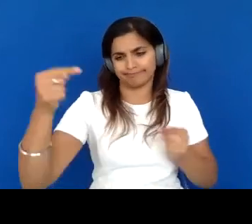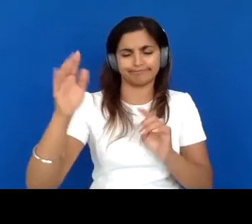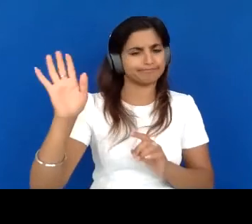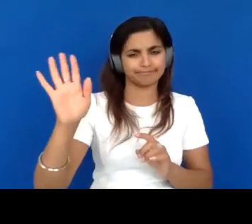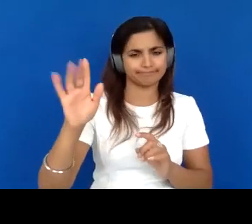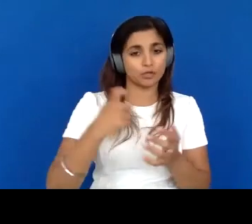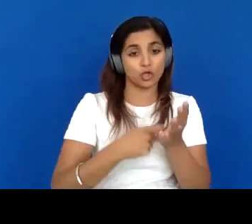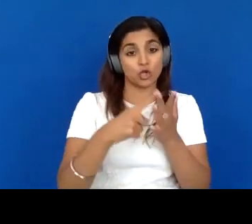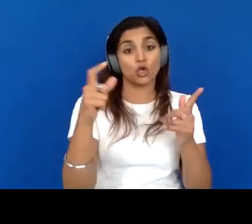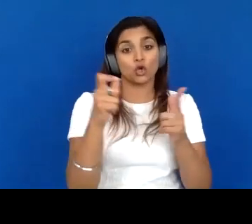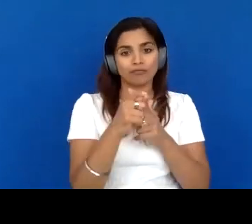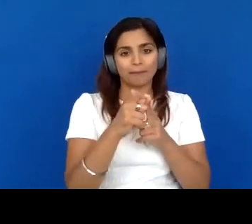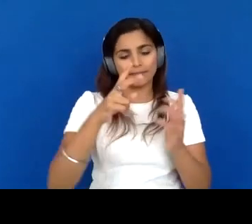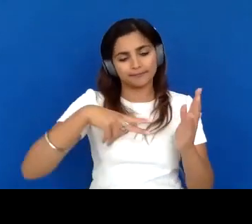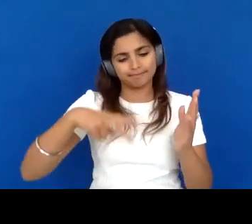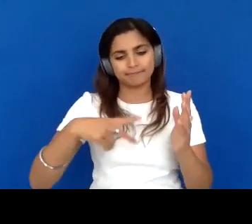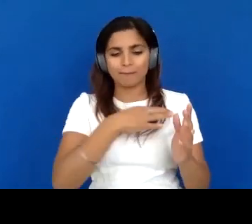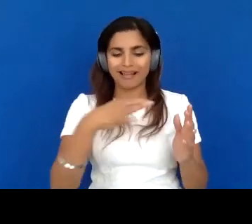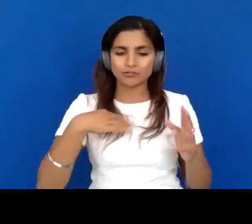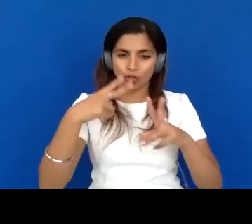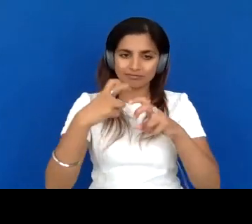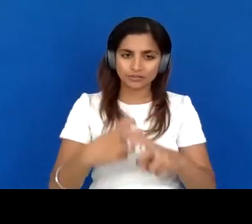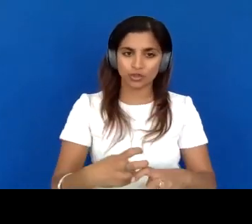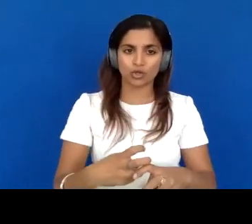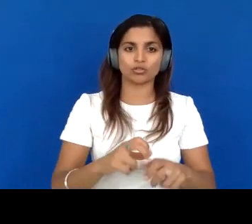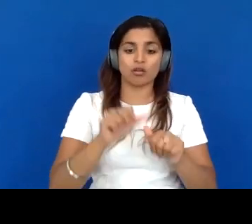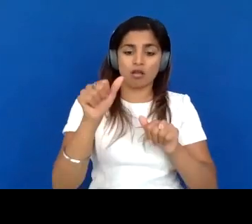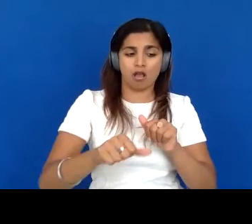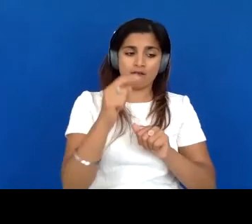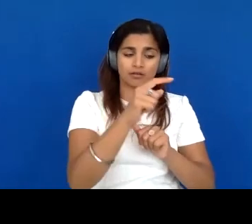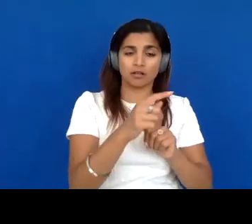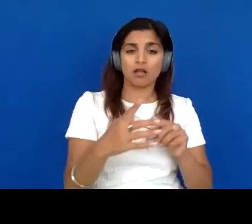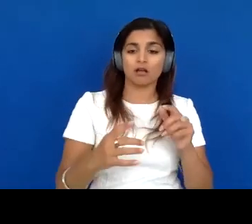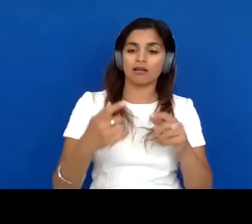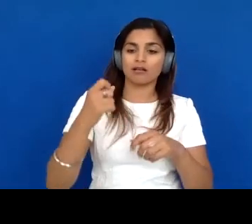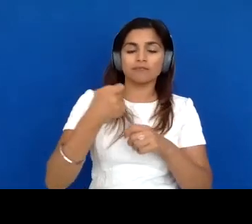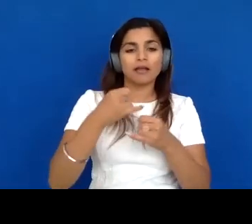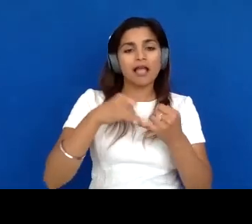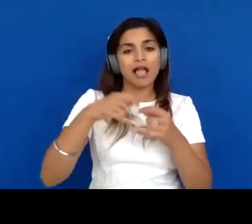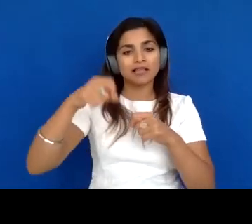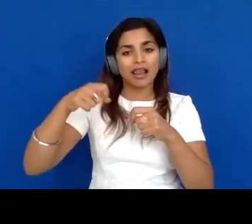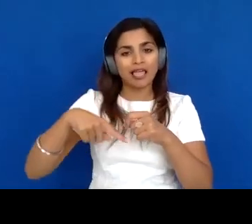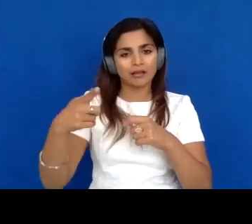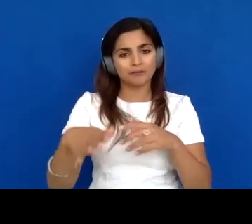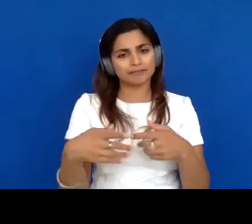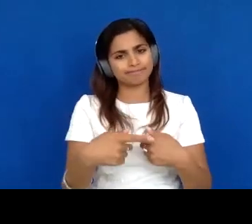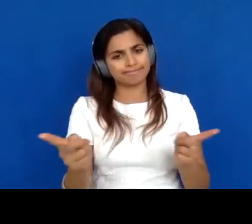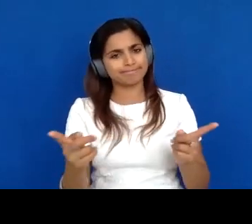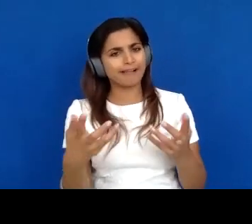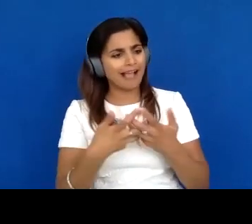the Bhopal gas leak reviews the ways in which it expands the medicalization of nepali bodies and posits ablest healthcare practices that constrain